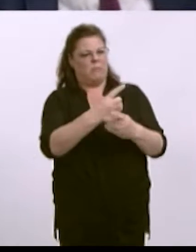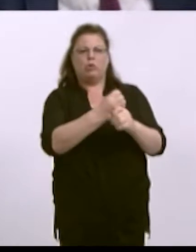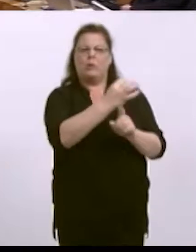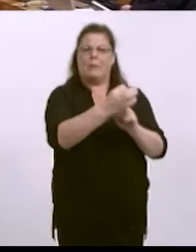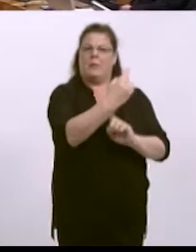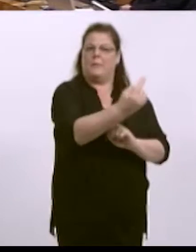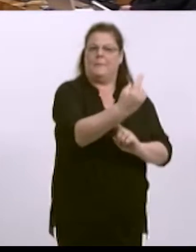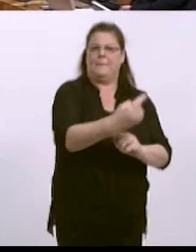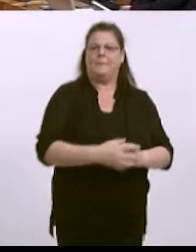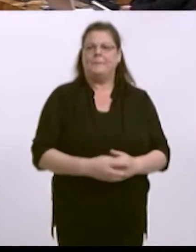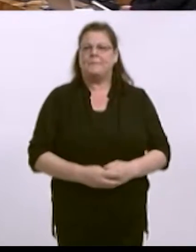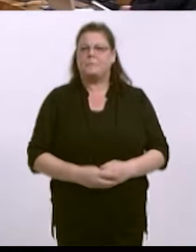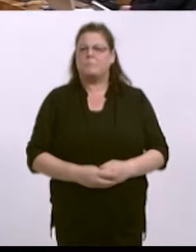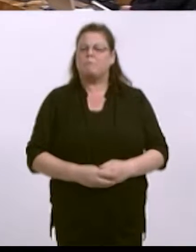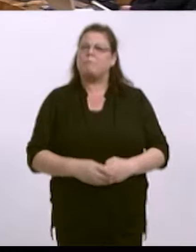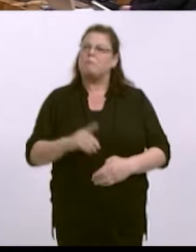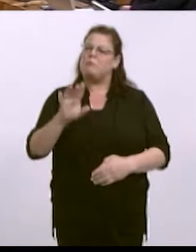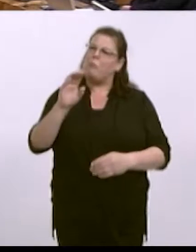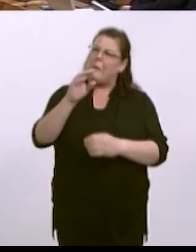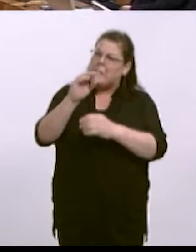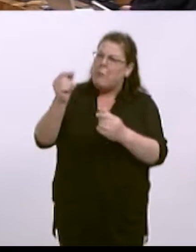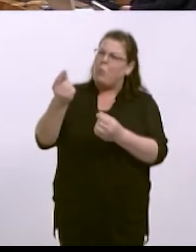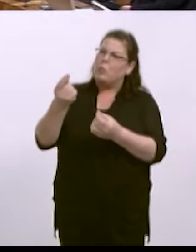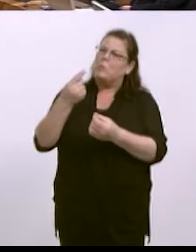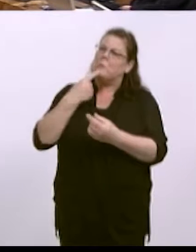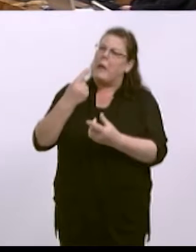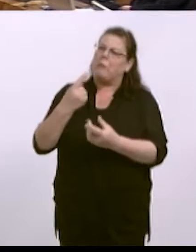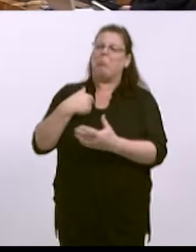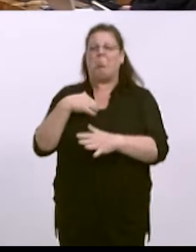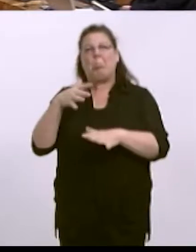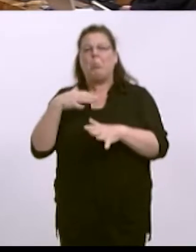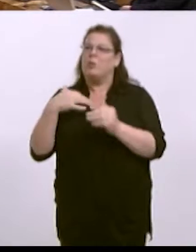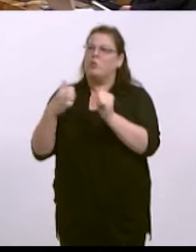Neil Hamilton: I agree with some of what the First Minister said, but Iíd like to reiterate